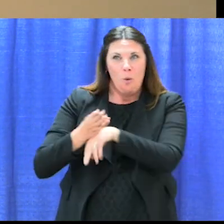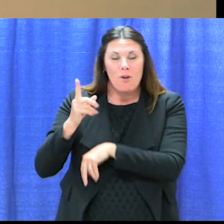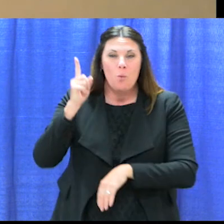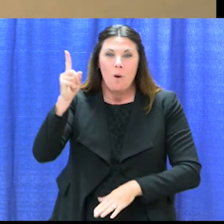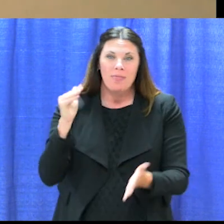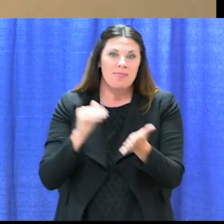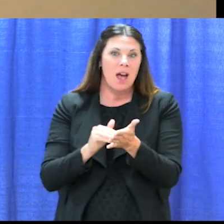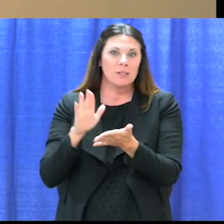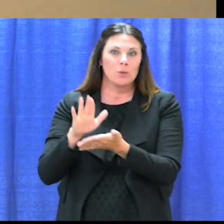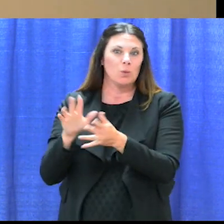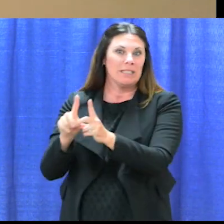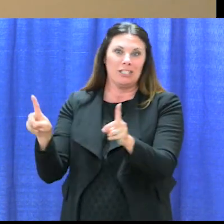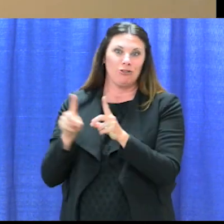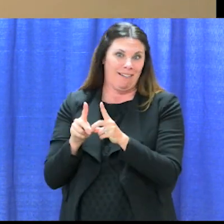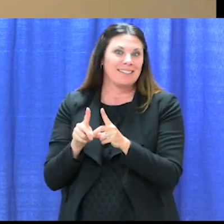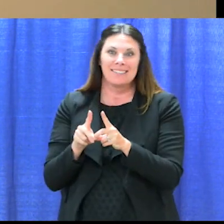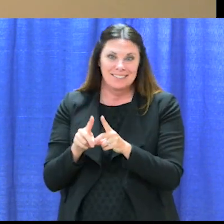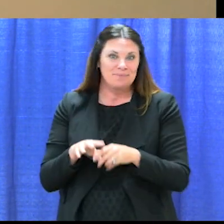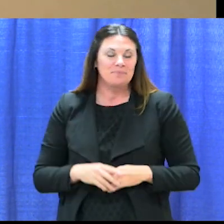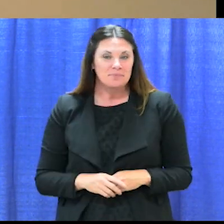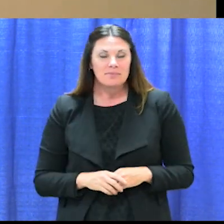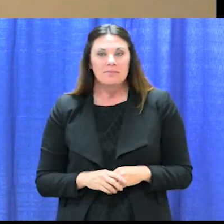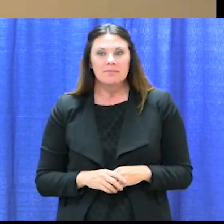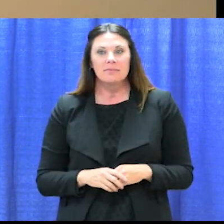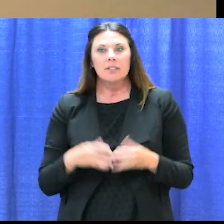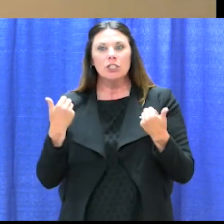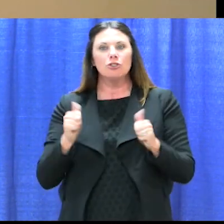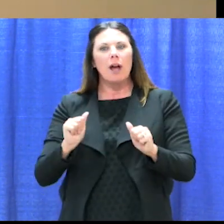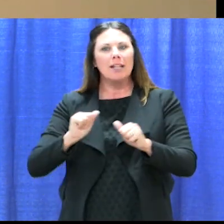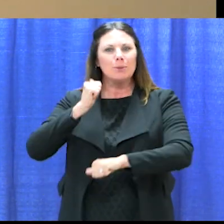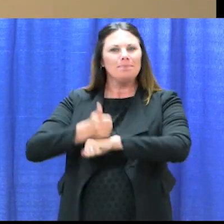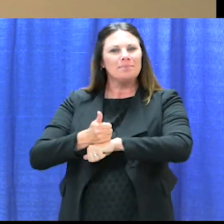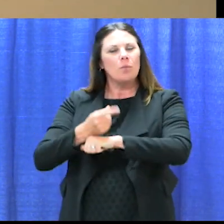Specifically working on arrangements called sponsored service.